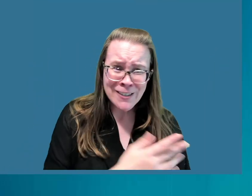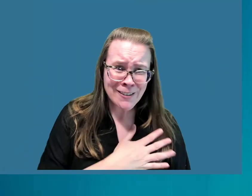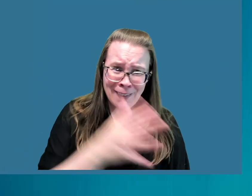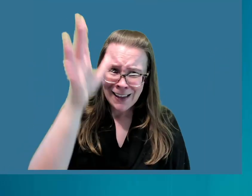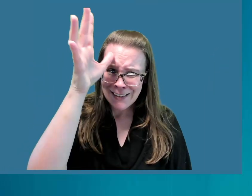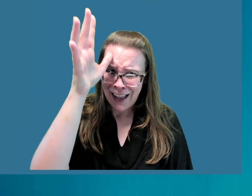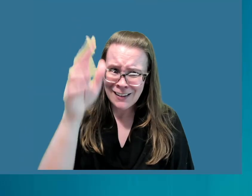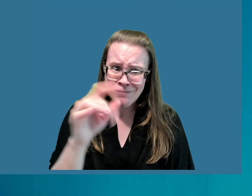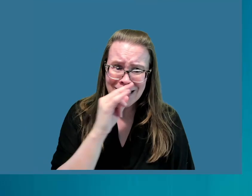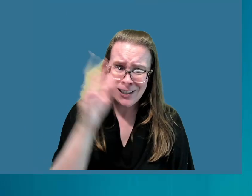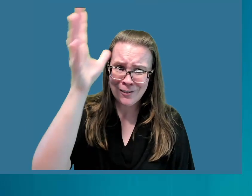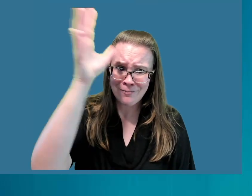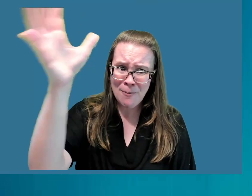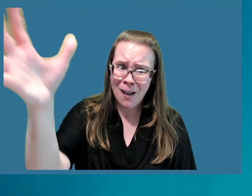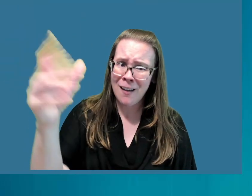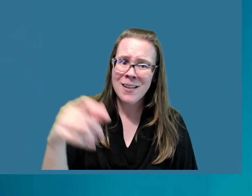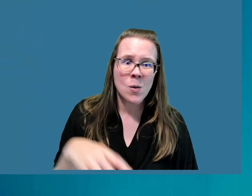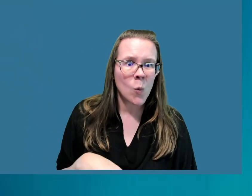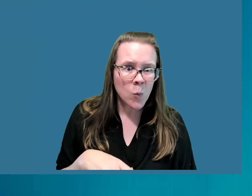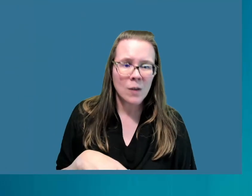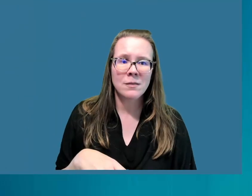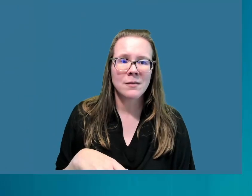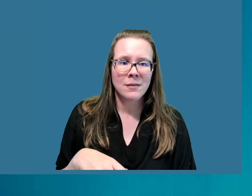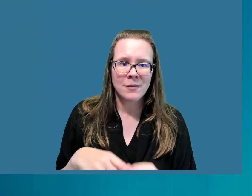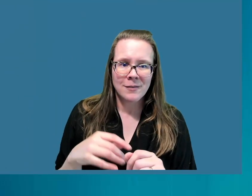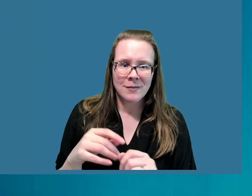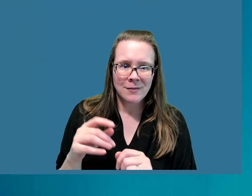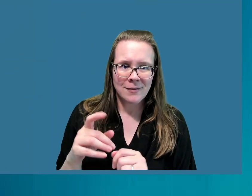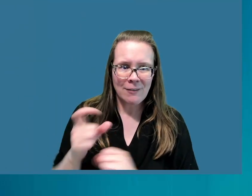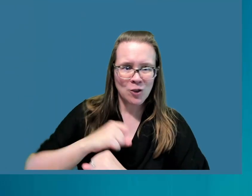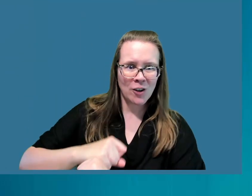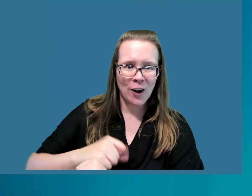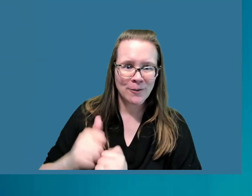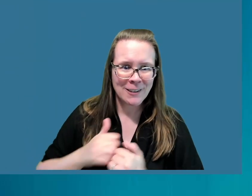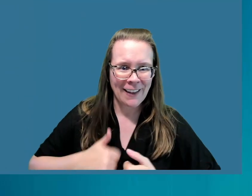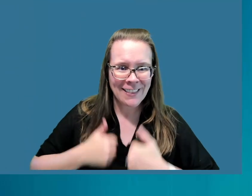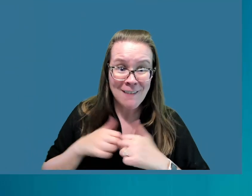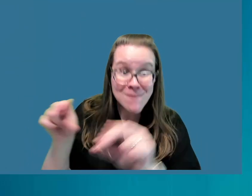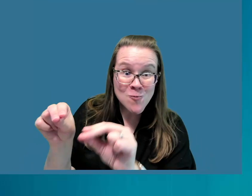grandfather, is the worst, um, he just... you know, is ready for those cookies as soon as they